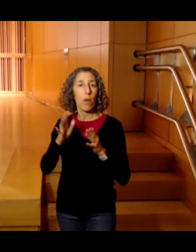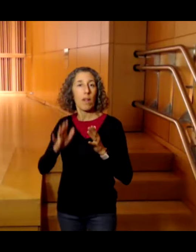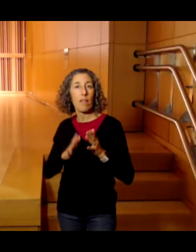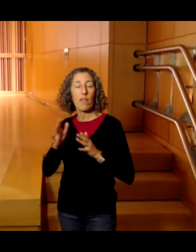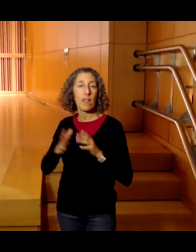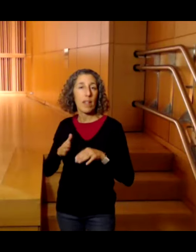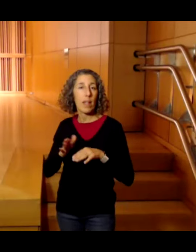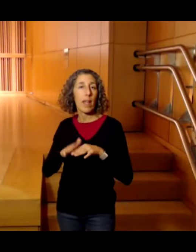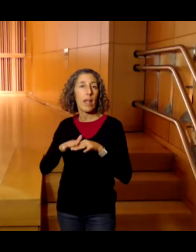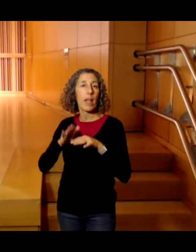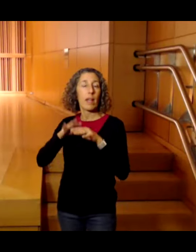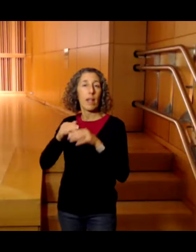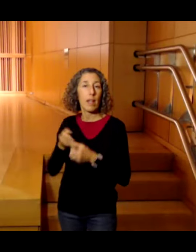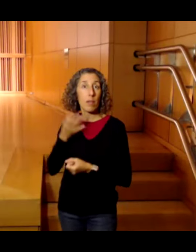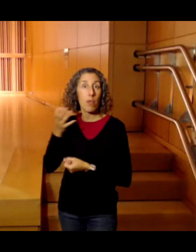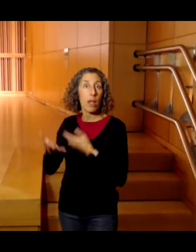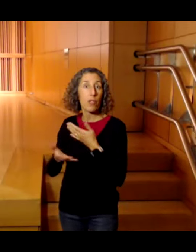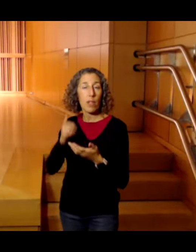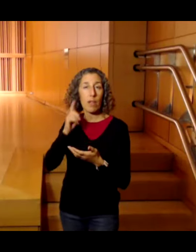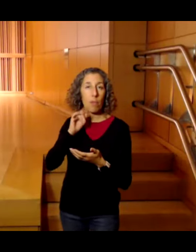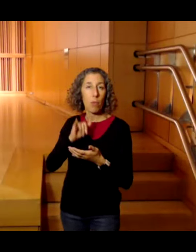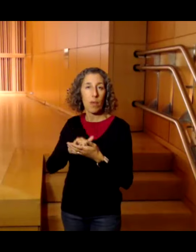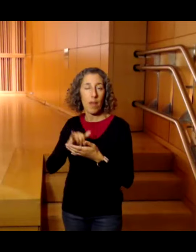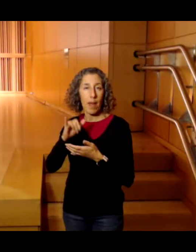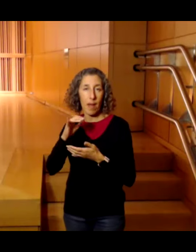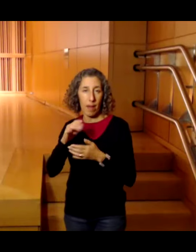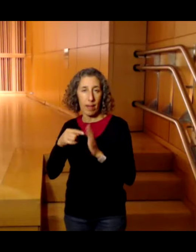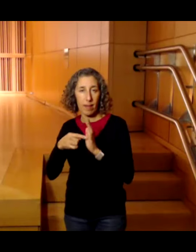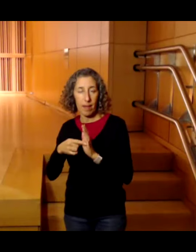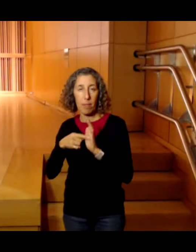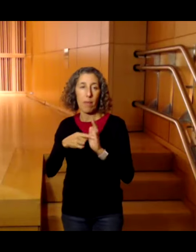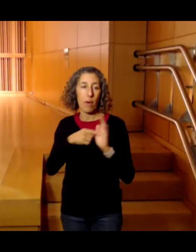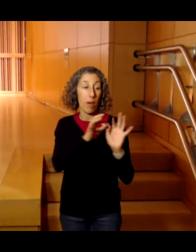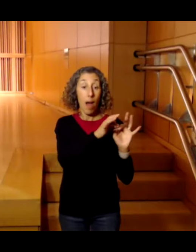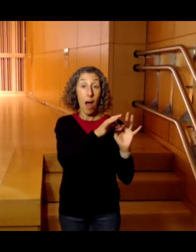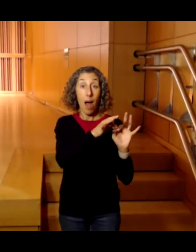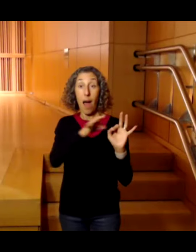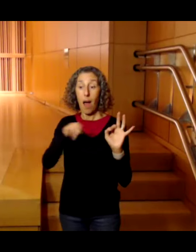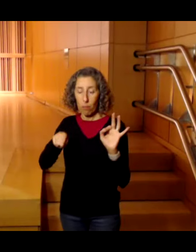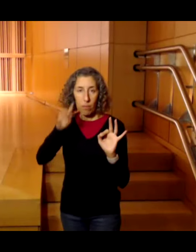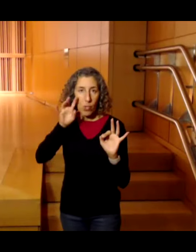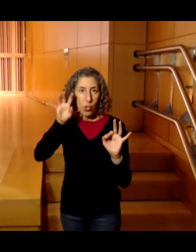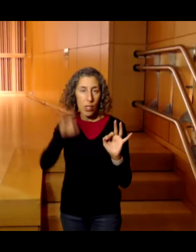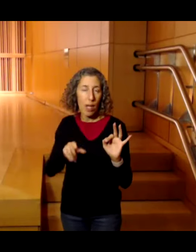a biological gaze, unquote. These moments of self-revision, caution, contradiction.